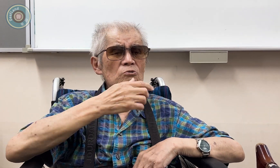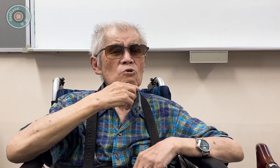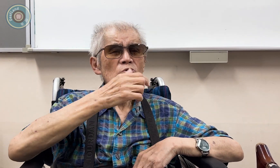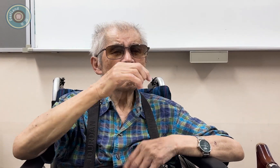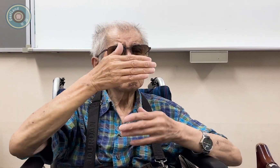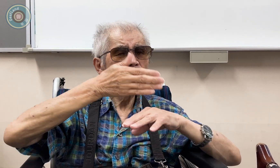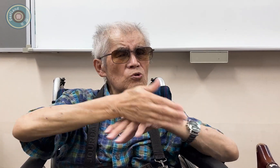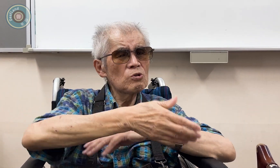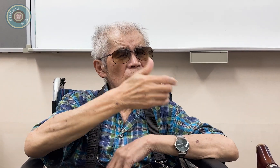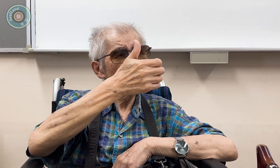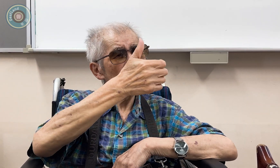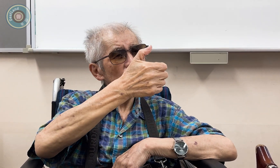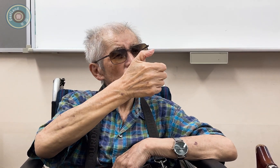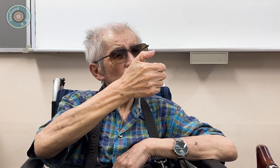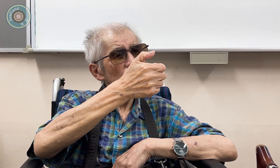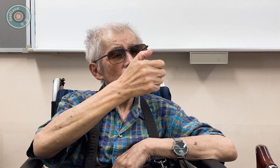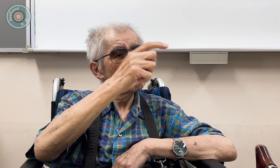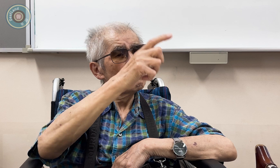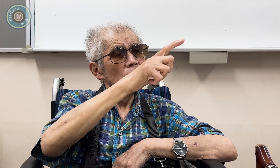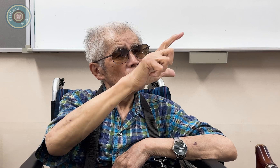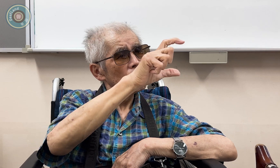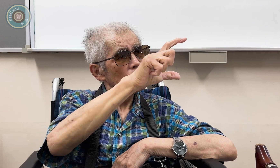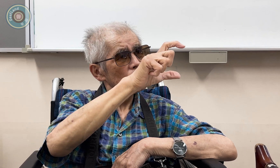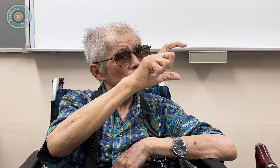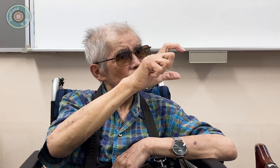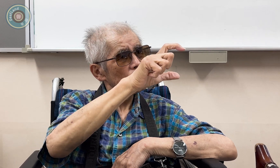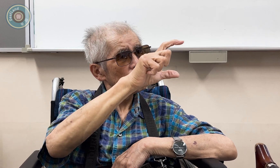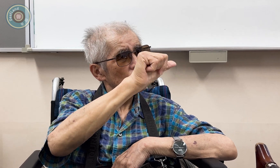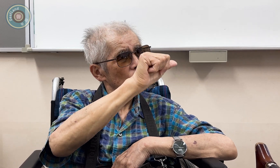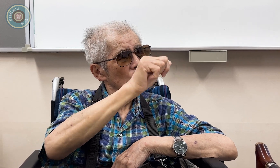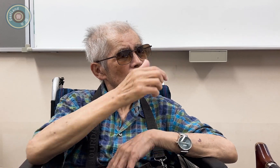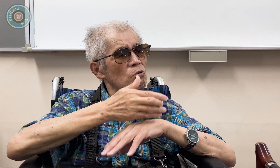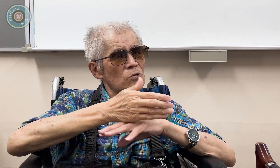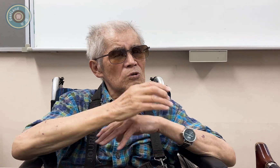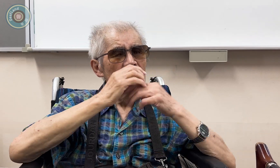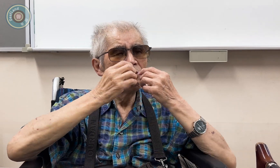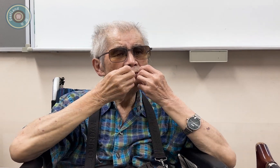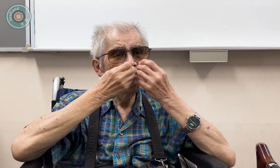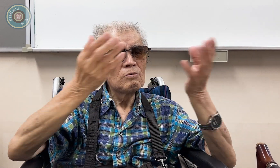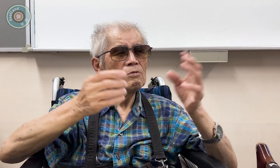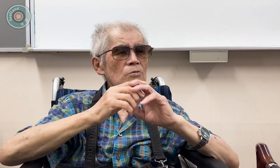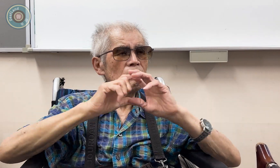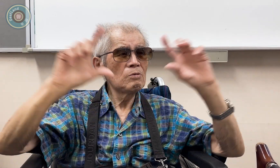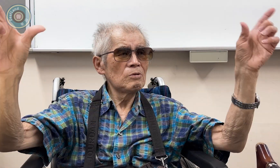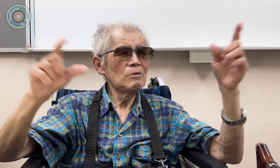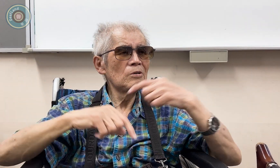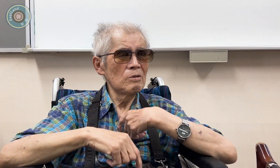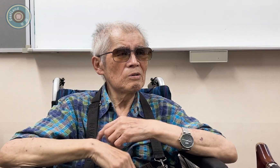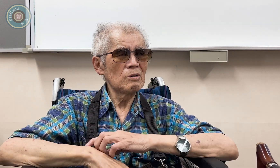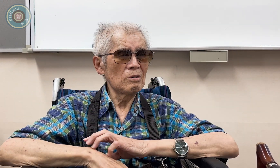I confessed that I was an A-bomb survivor after I was 40 years old